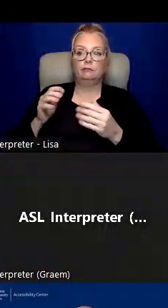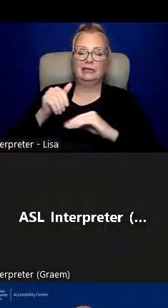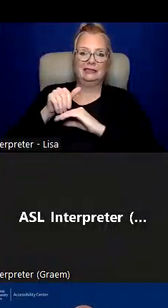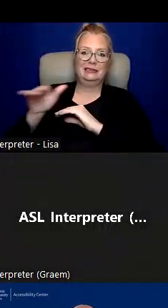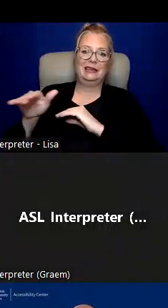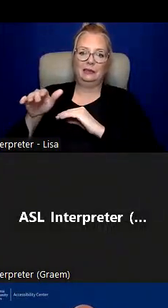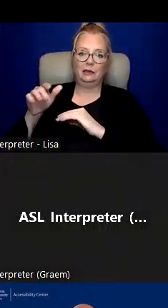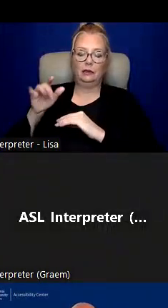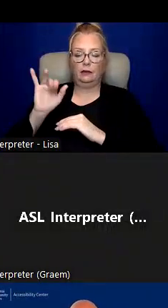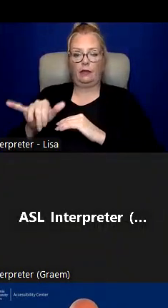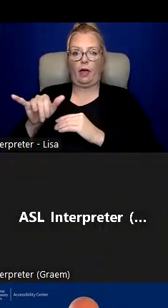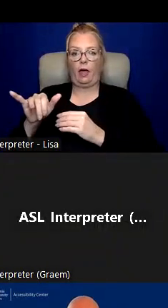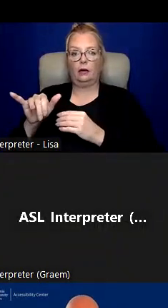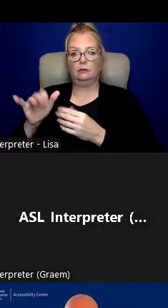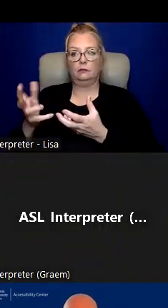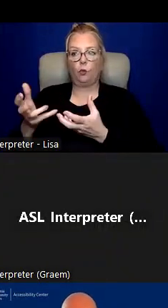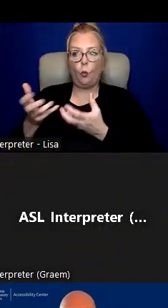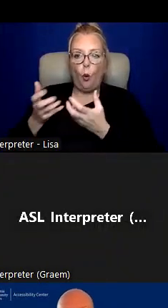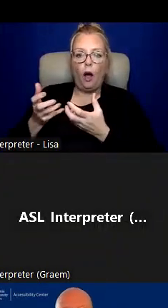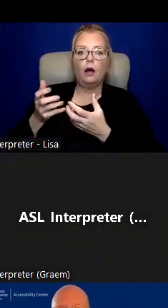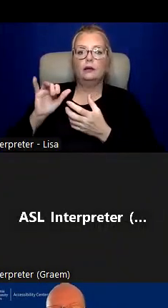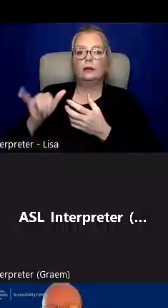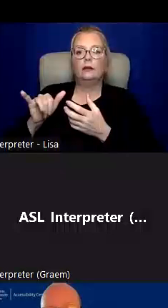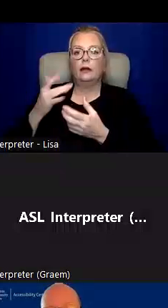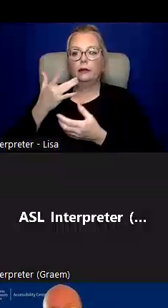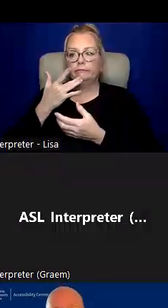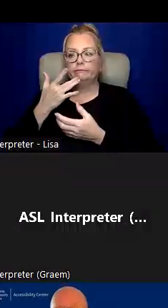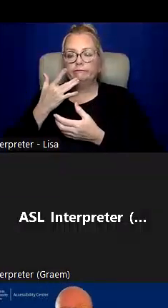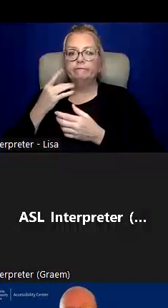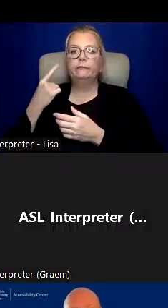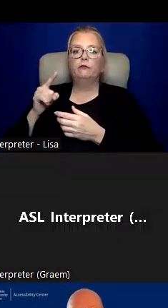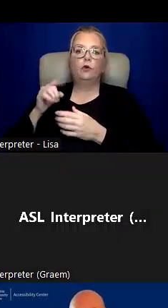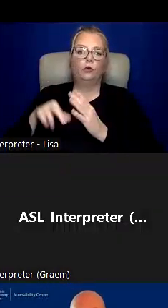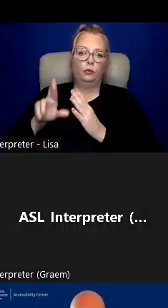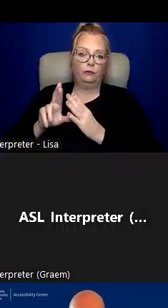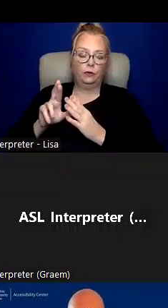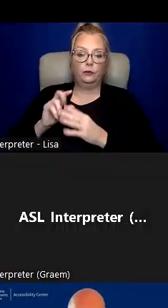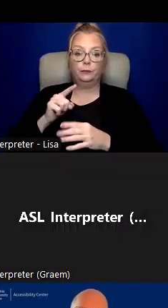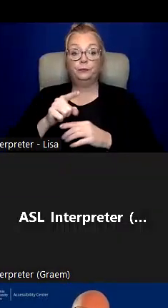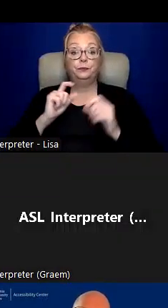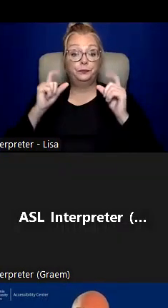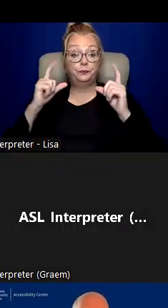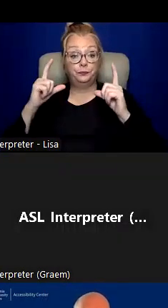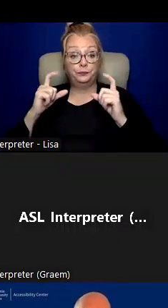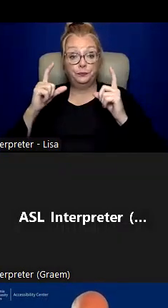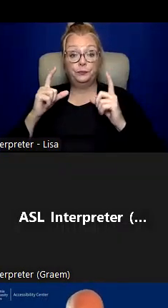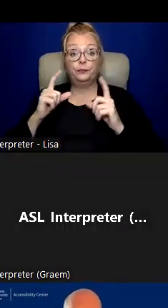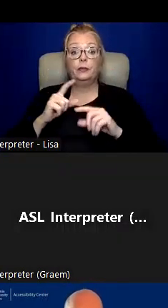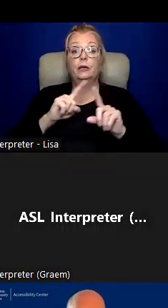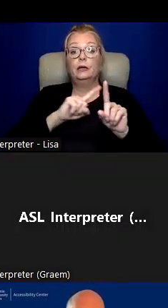So on the screen now is a screenshot that shows all the various pieces of key information